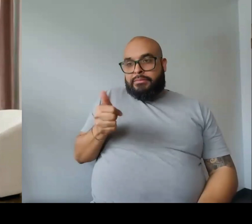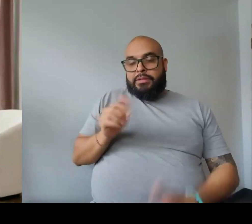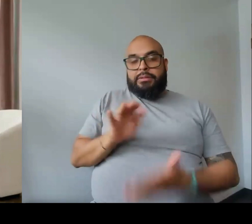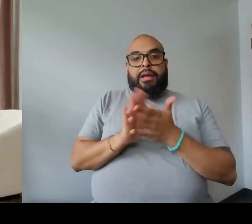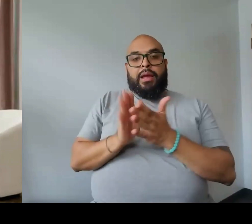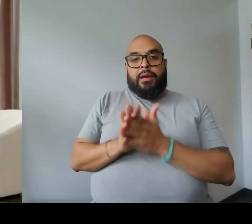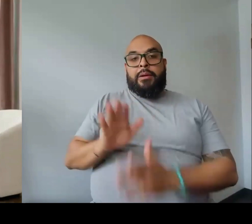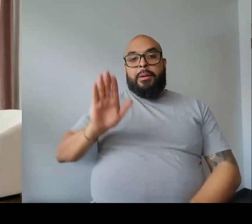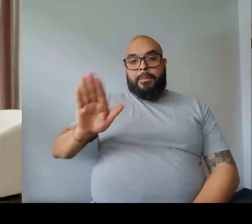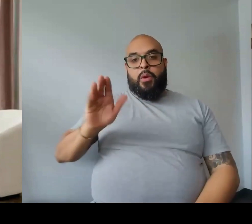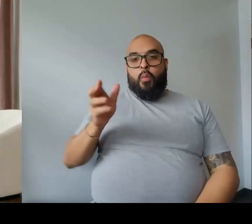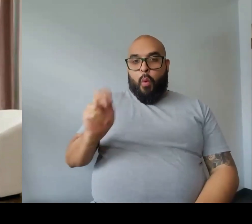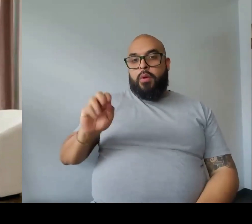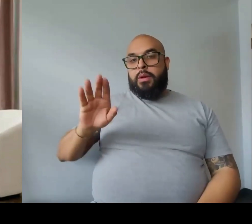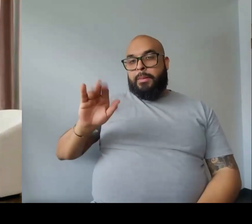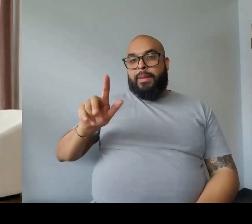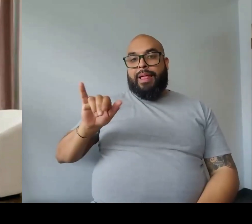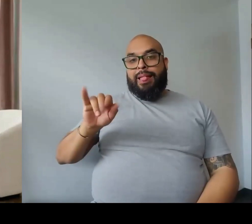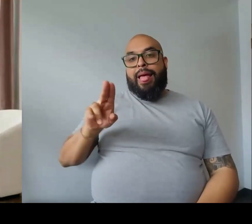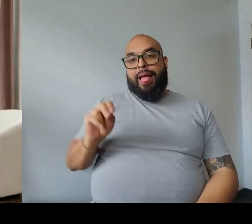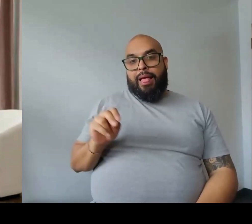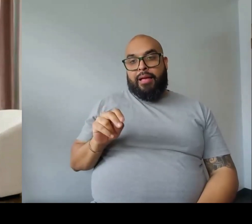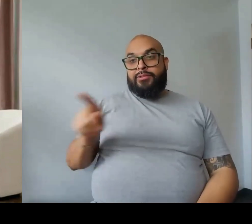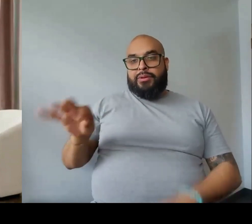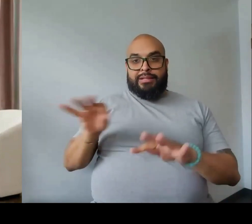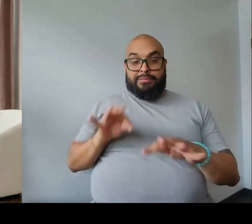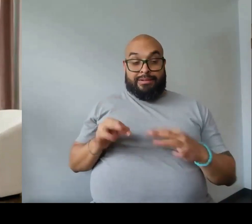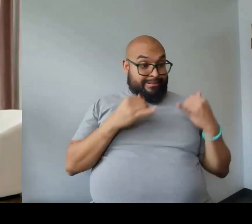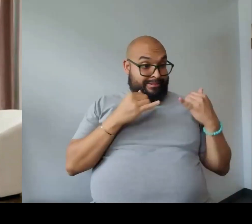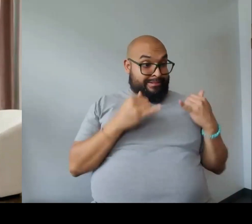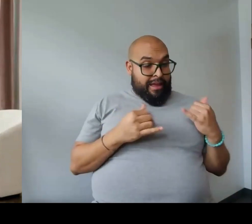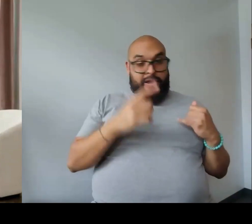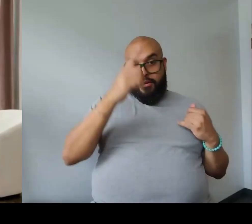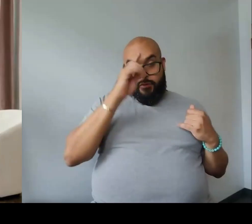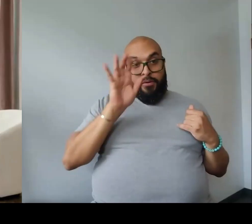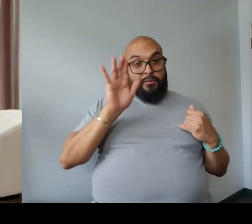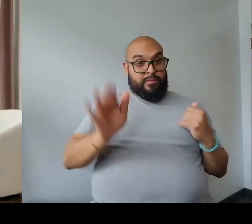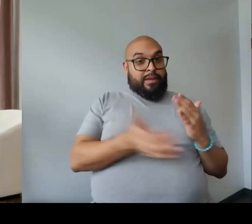so that you can say, this is where they are now with reading fluency. We feel reading fluency is important.